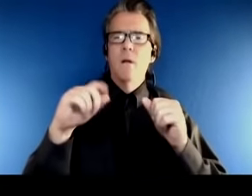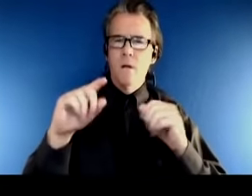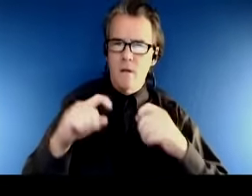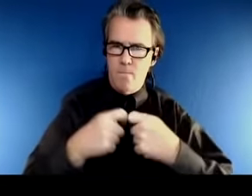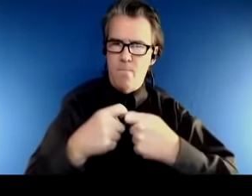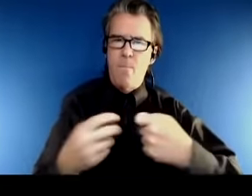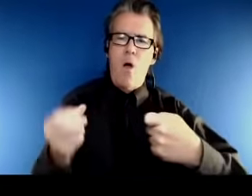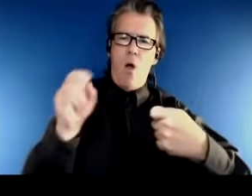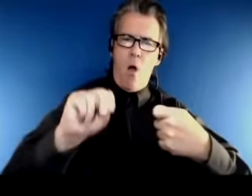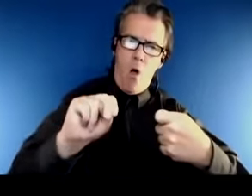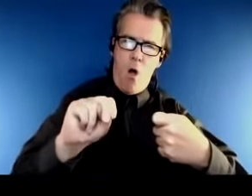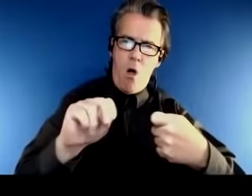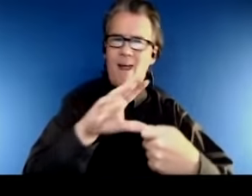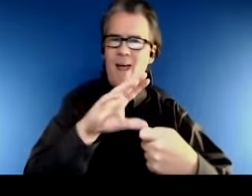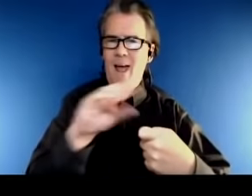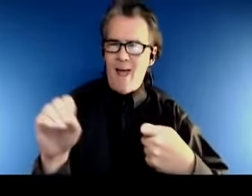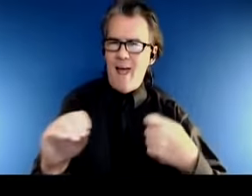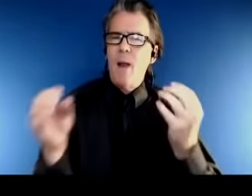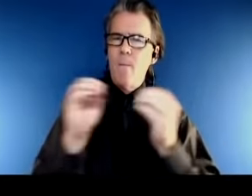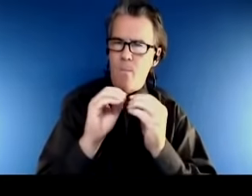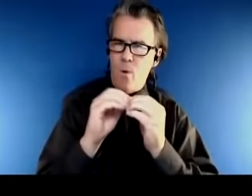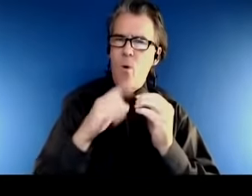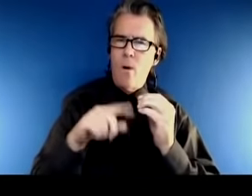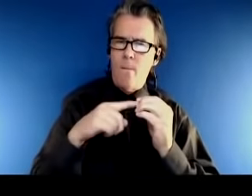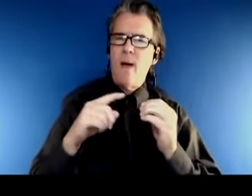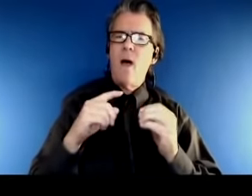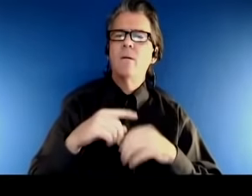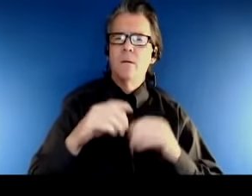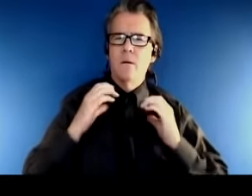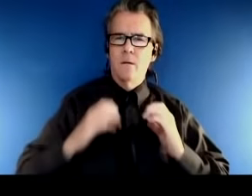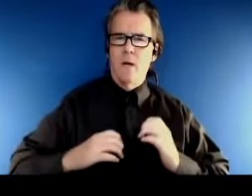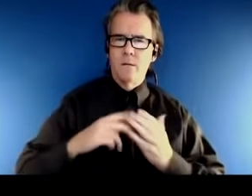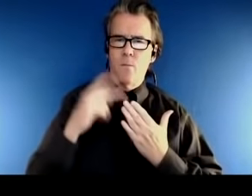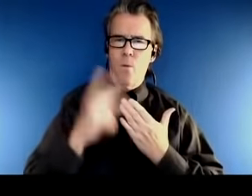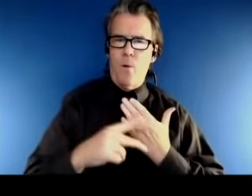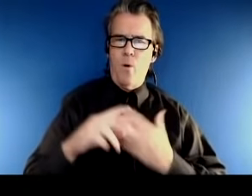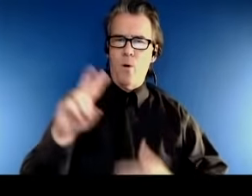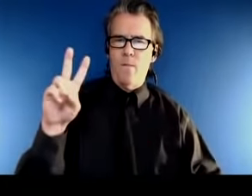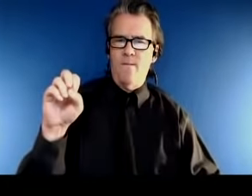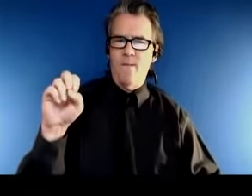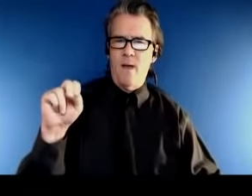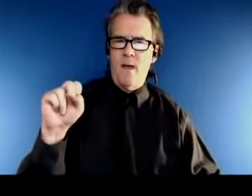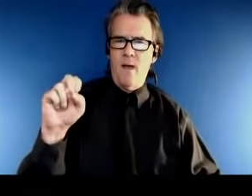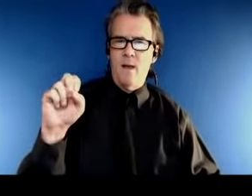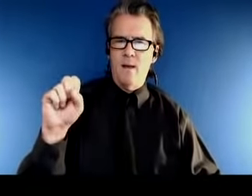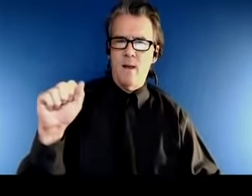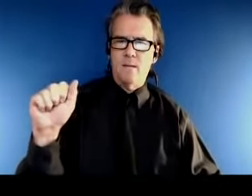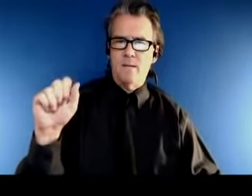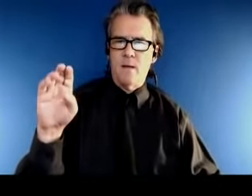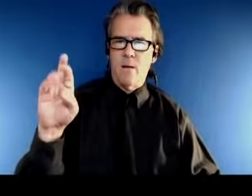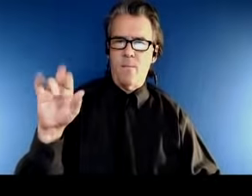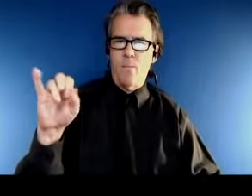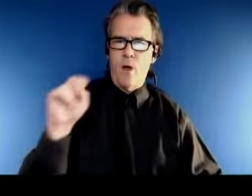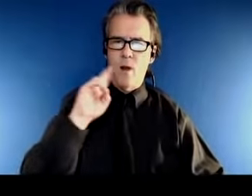So please reach out if you have those types of needs, including the potential to supply batteries to those customers. Is that right, Vanessa?